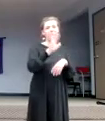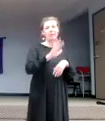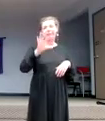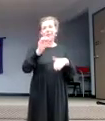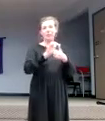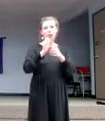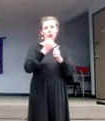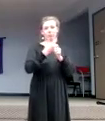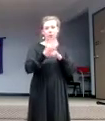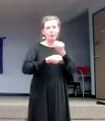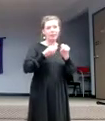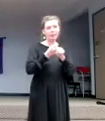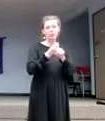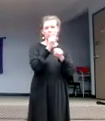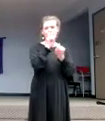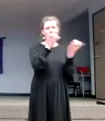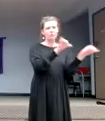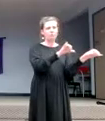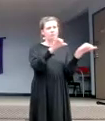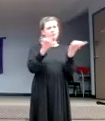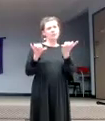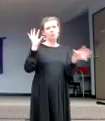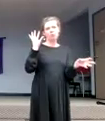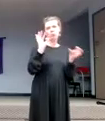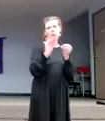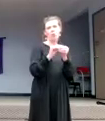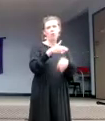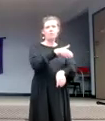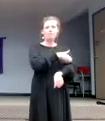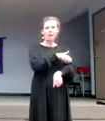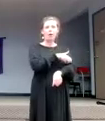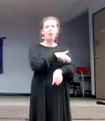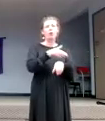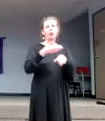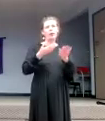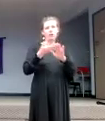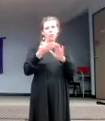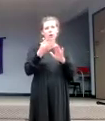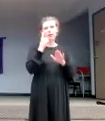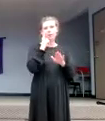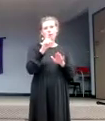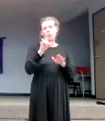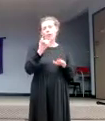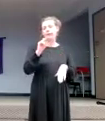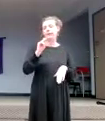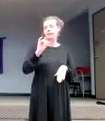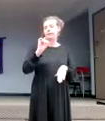year. Like I said, it's very similar in operation and total horsepower draw as an InSink, InSinkErator,